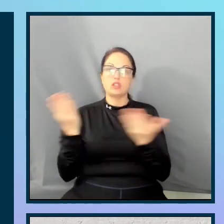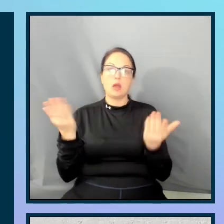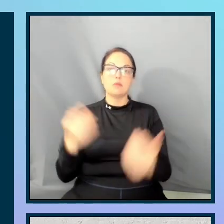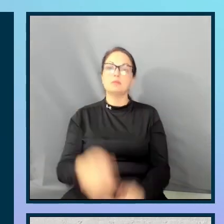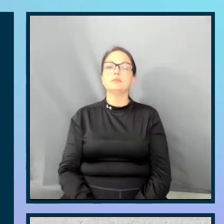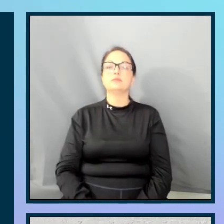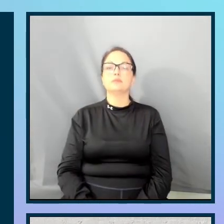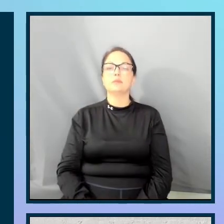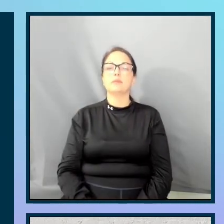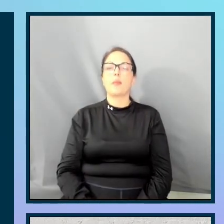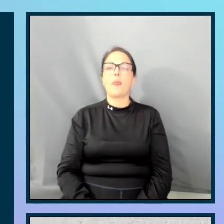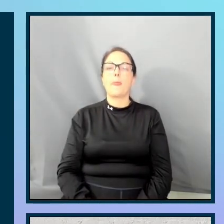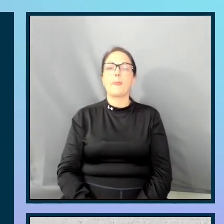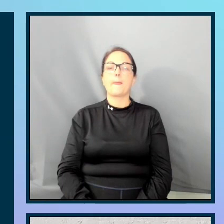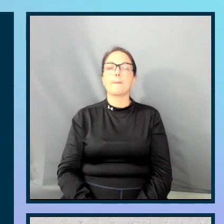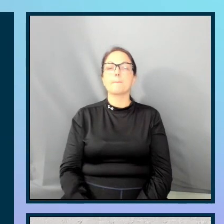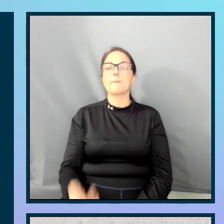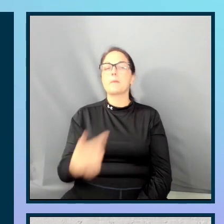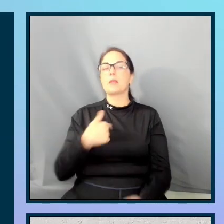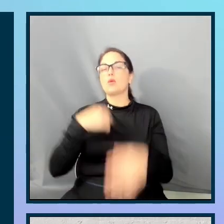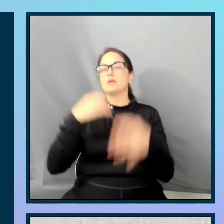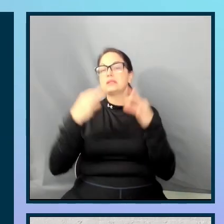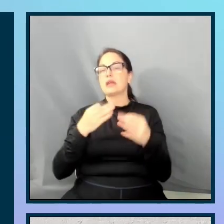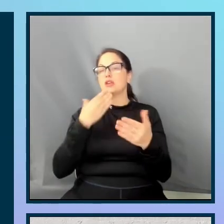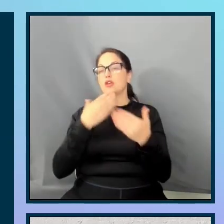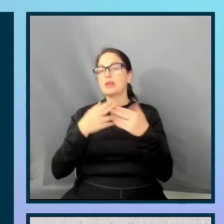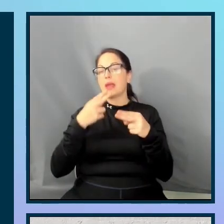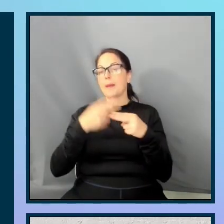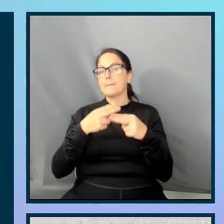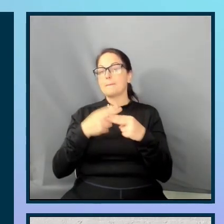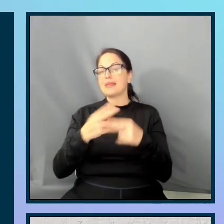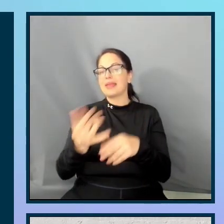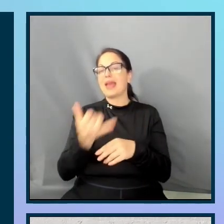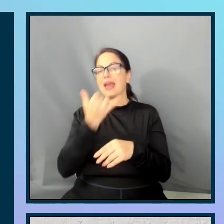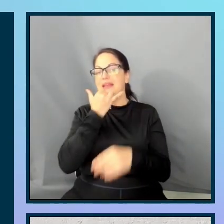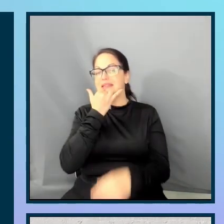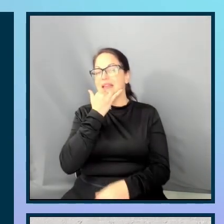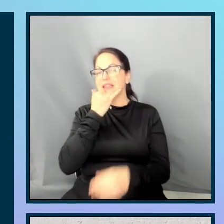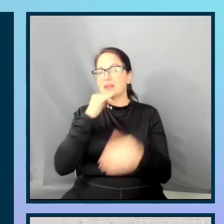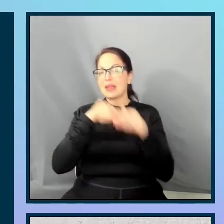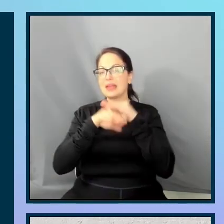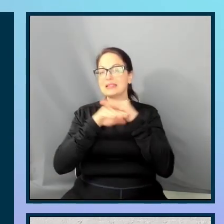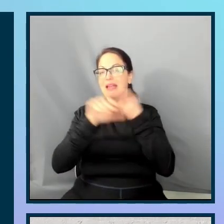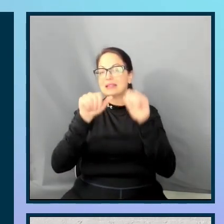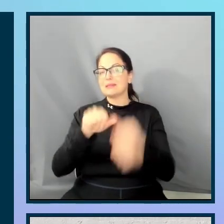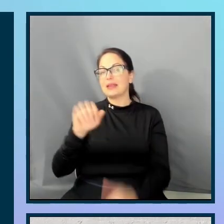So I decided a good name for my talk was the accidental accessibility evangelist.